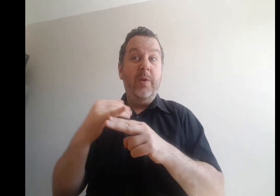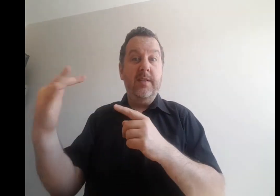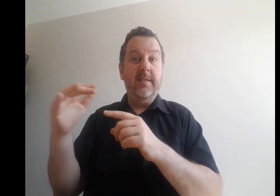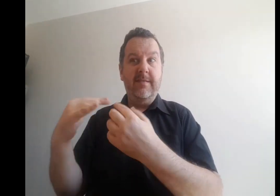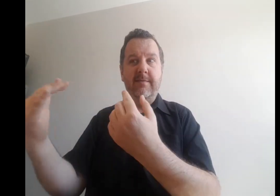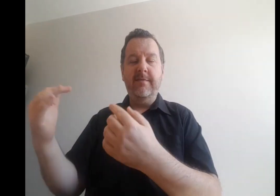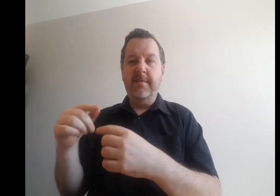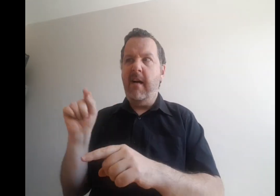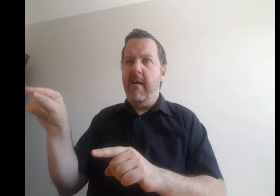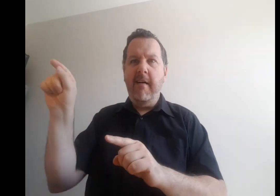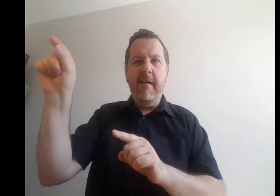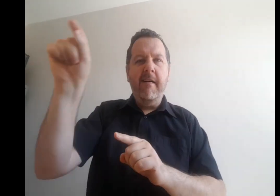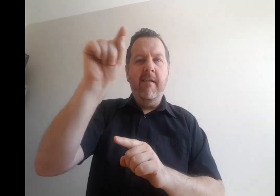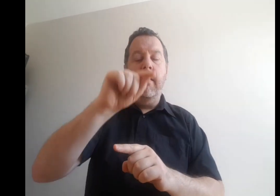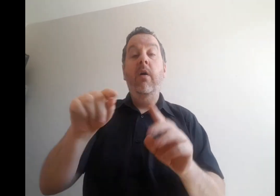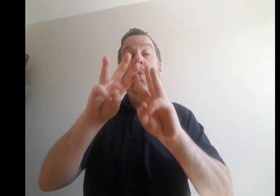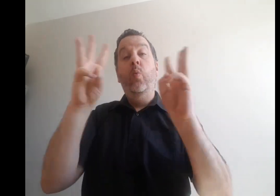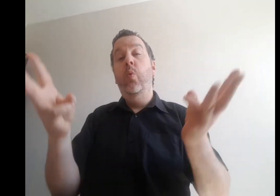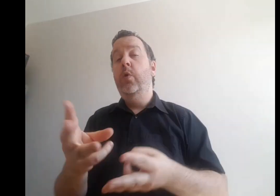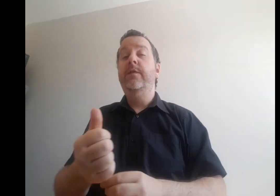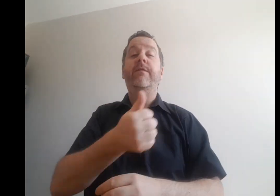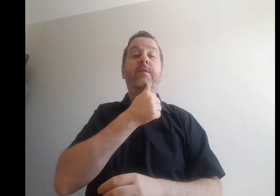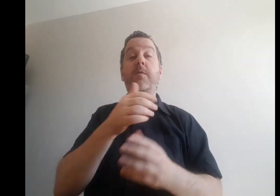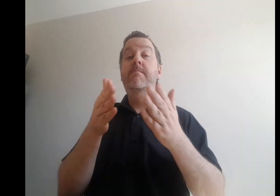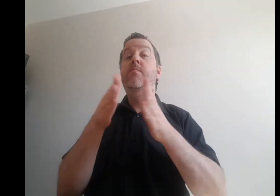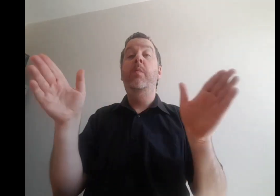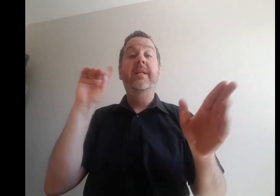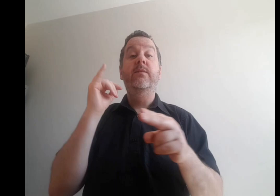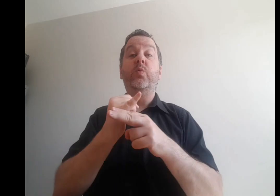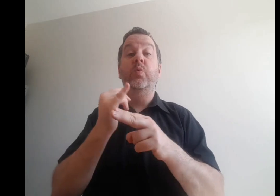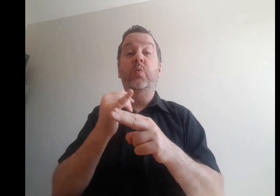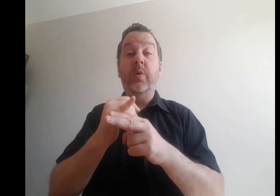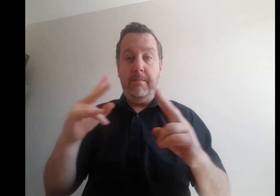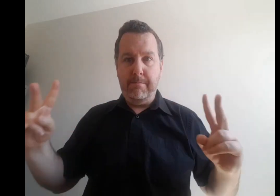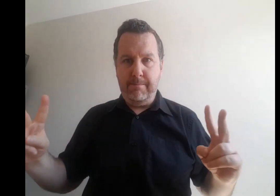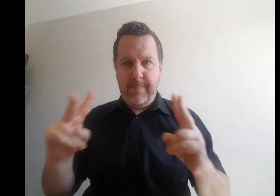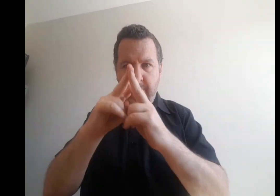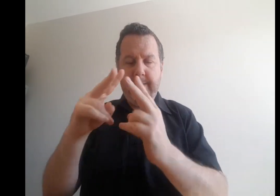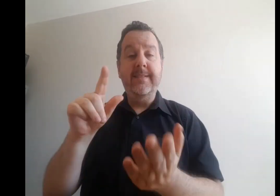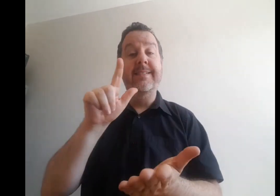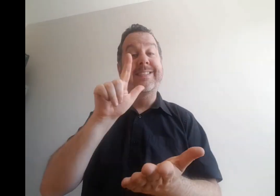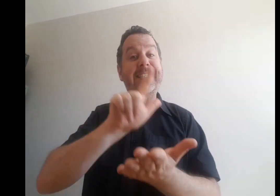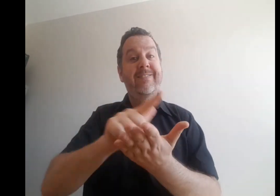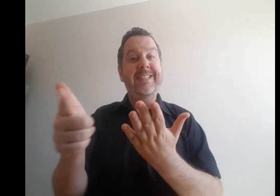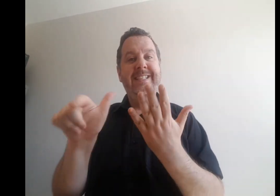The world's first public school for deaf children opened in Paris in 1760.